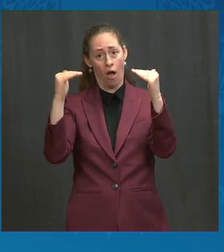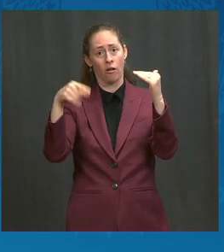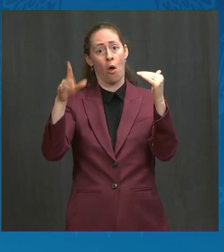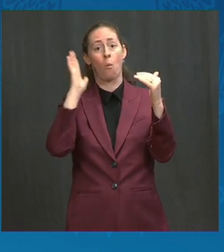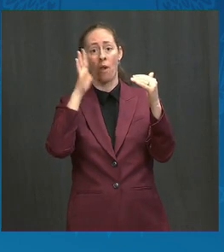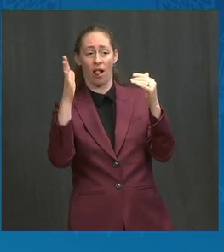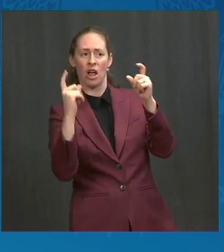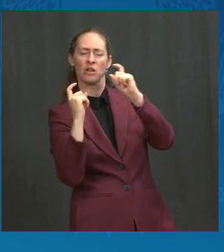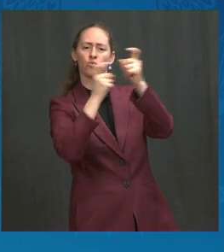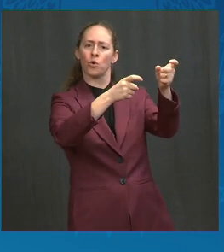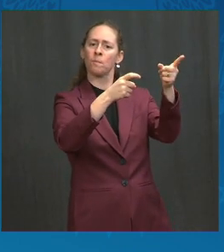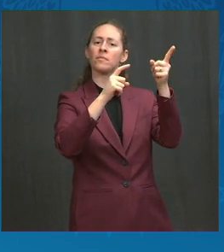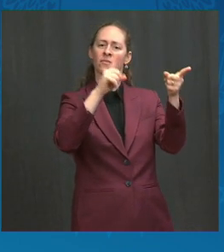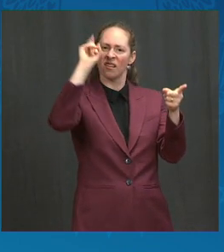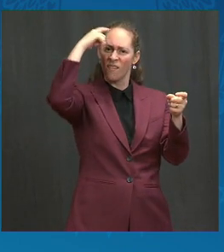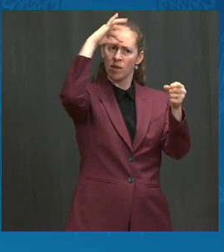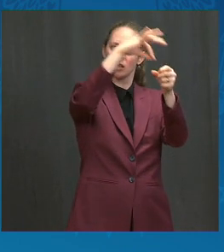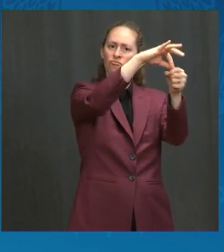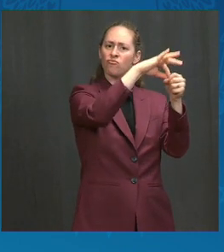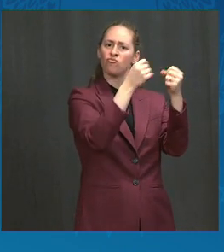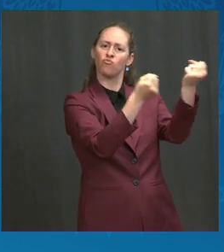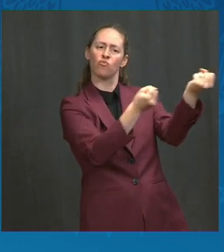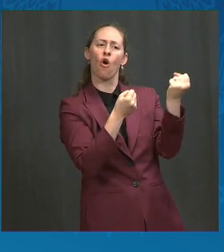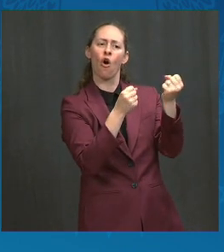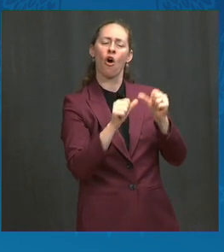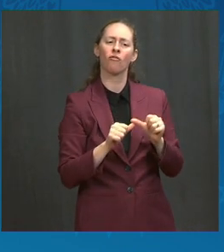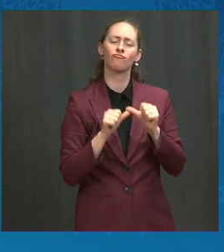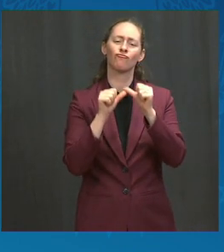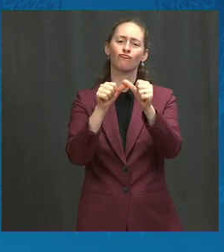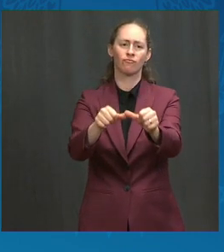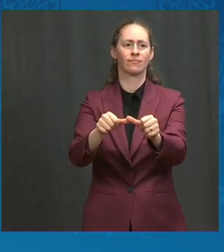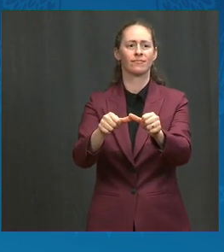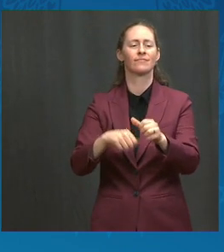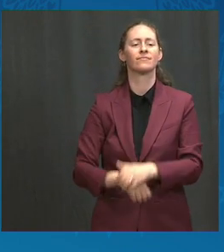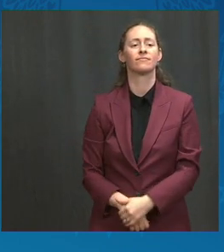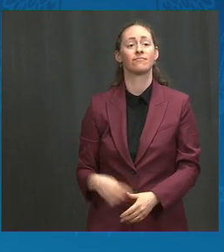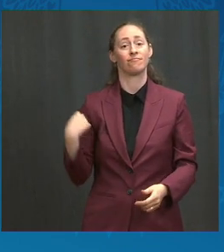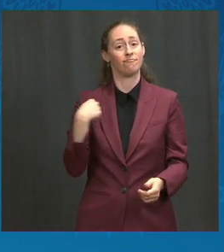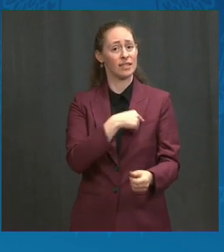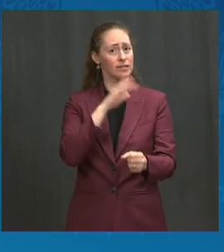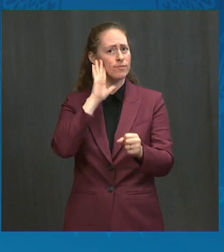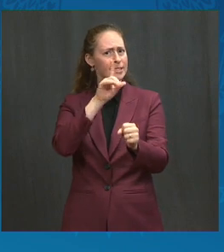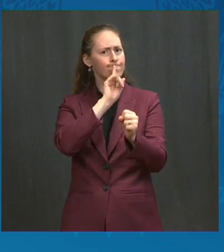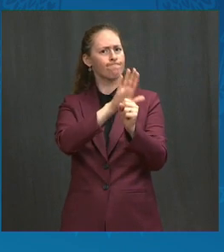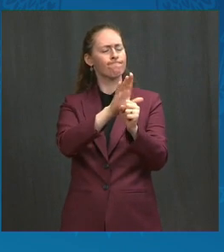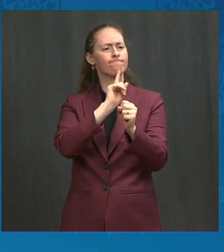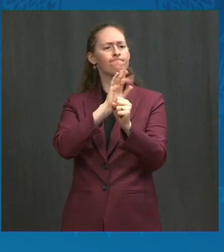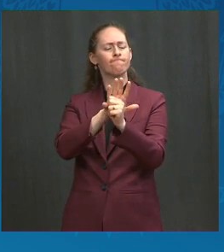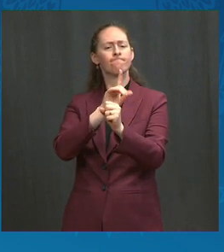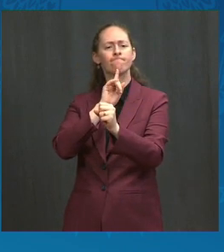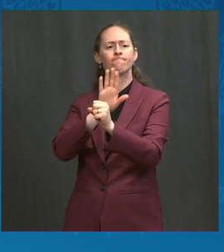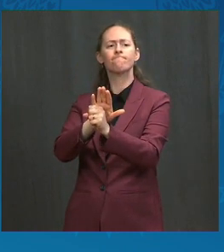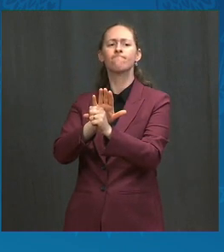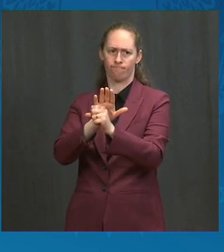And, for our part, the United States will make a number of commitments today to reinforce our own institutions.